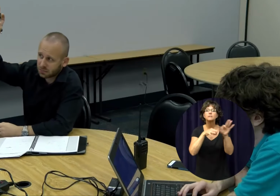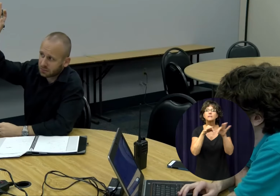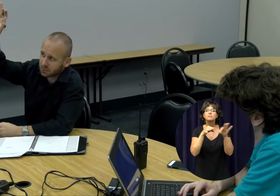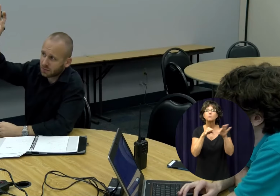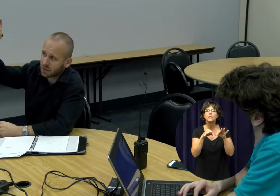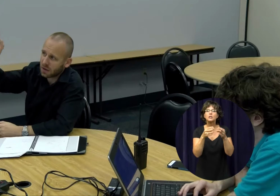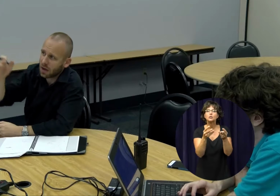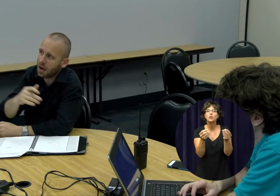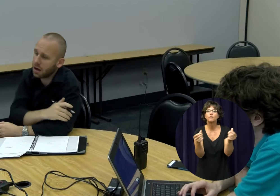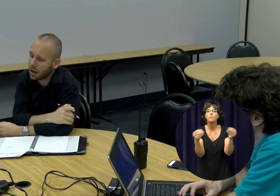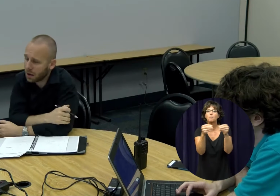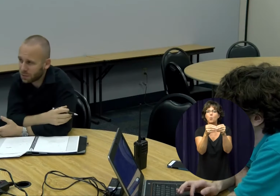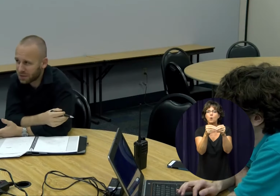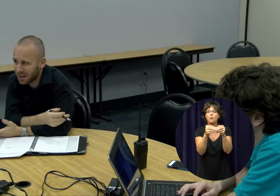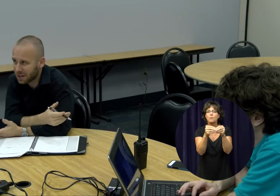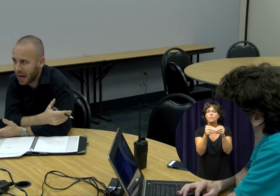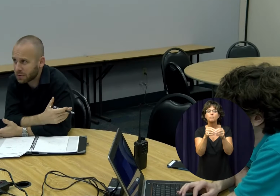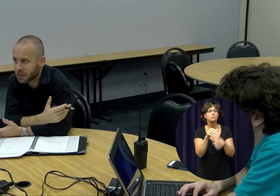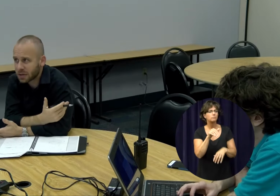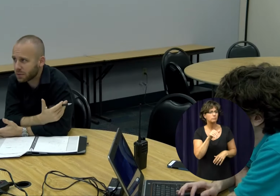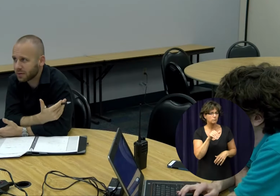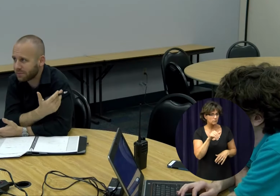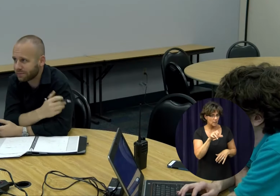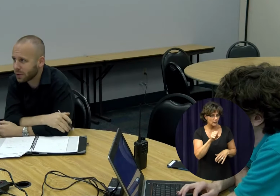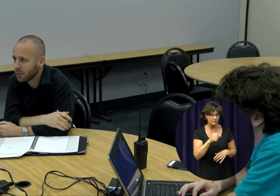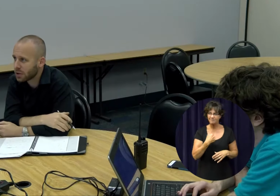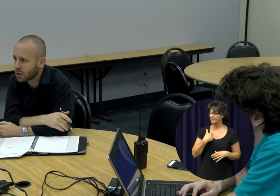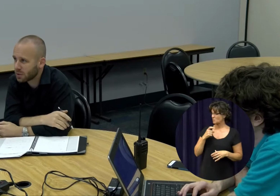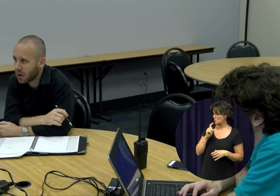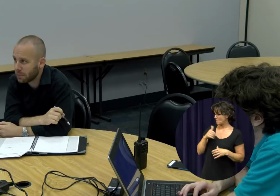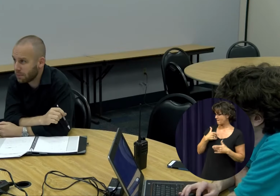I'm supposed to have a captionist, but nobody showed up.